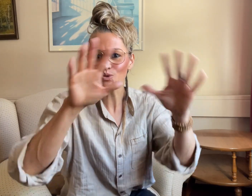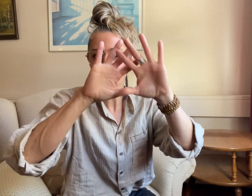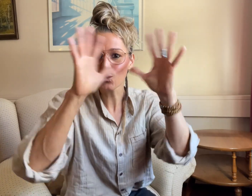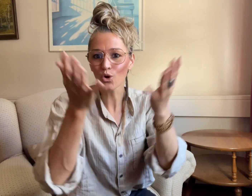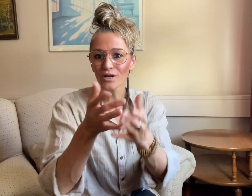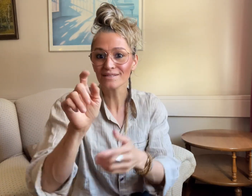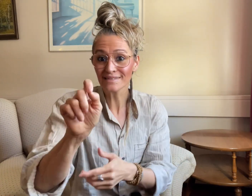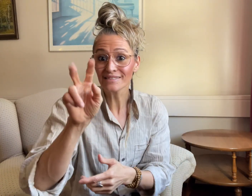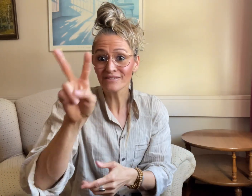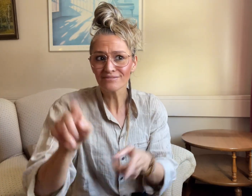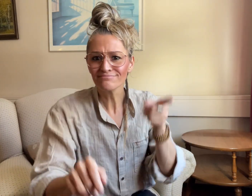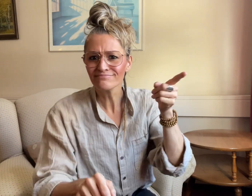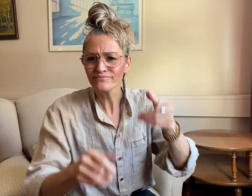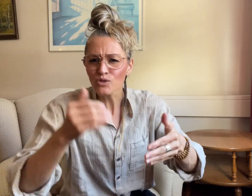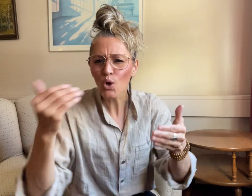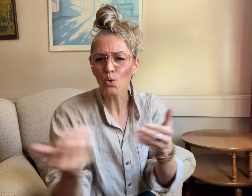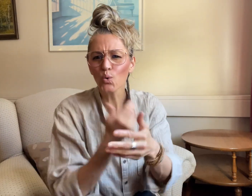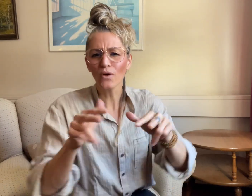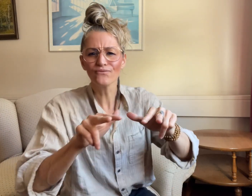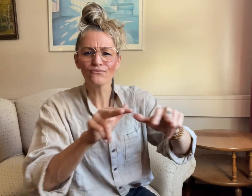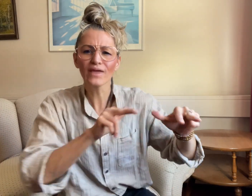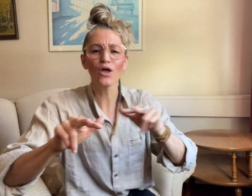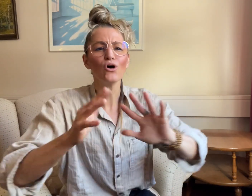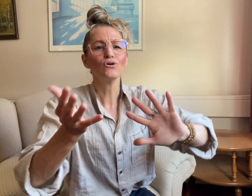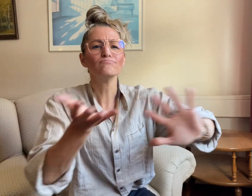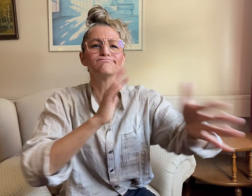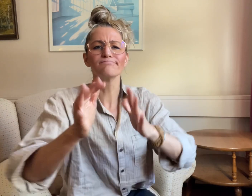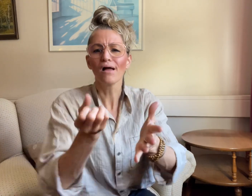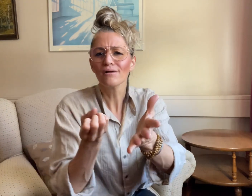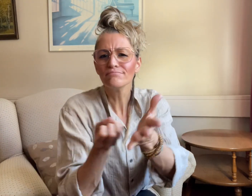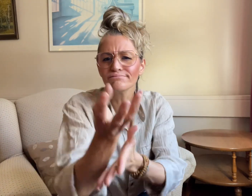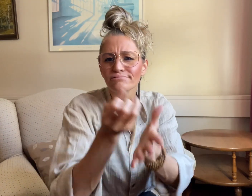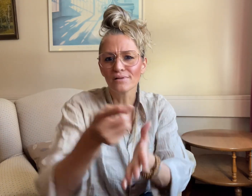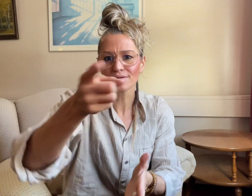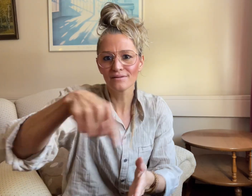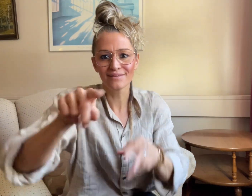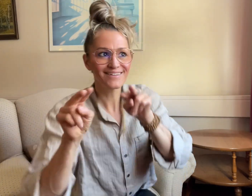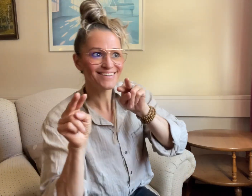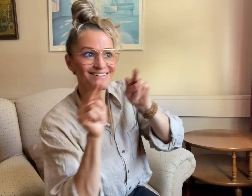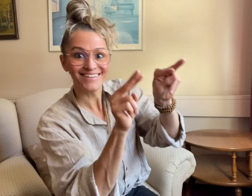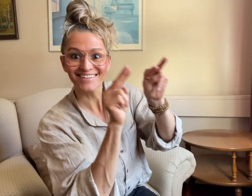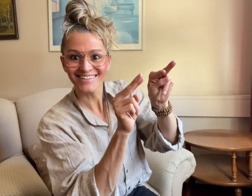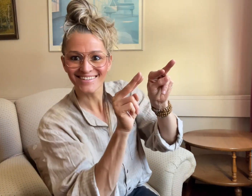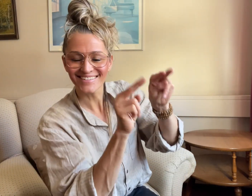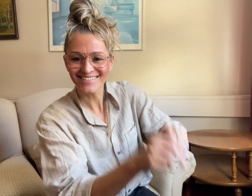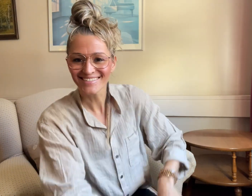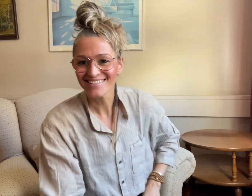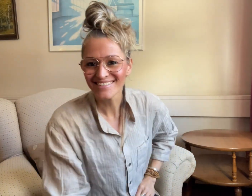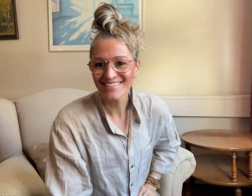H3 World TV to get new video updates!